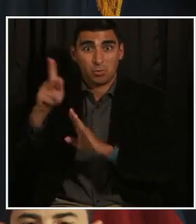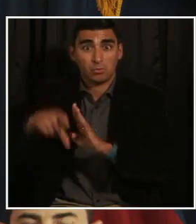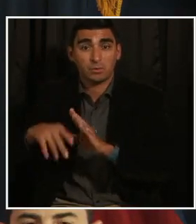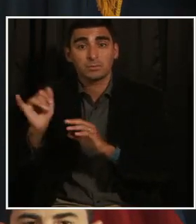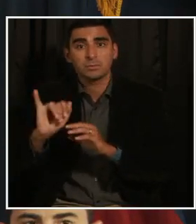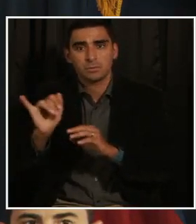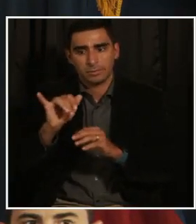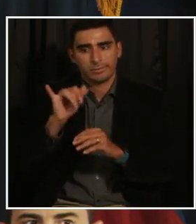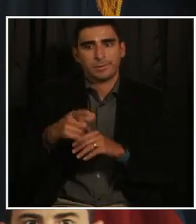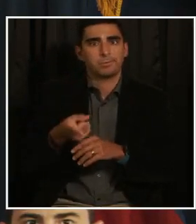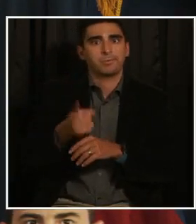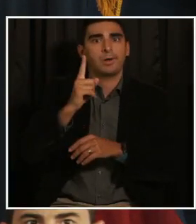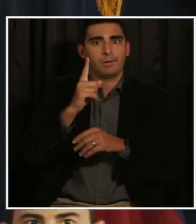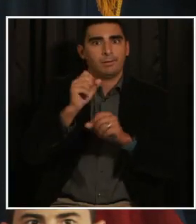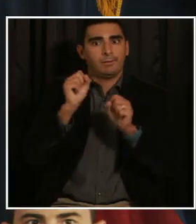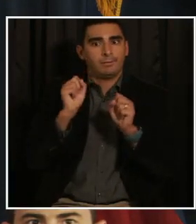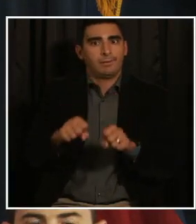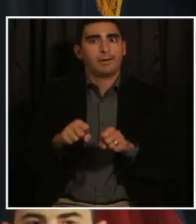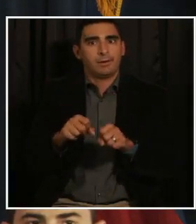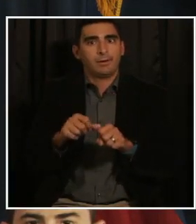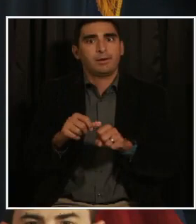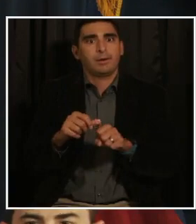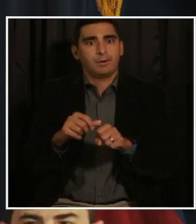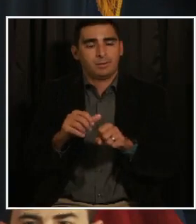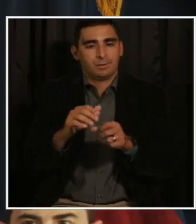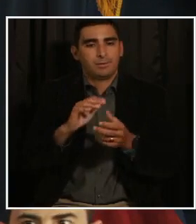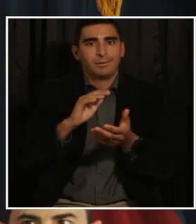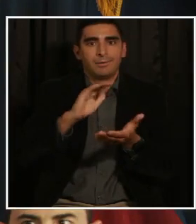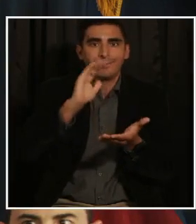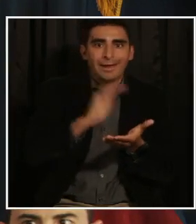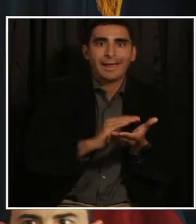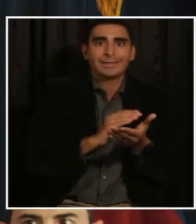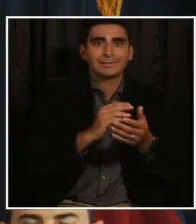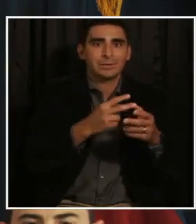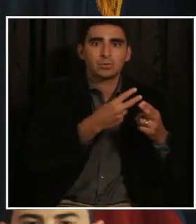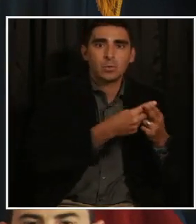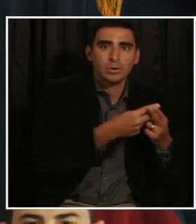reduce the the need for larger quarantines through the use of abroad testing